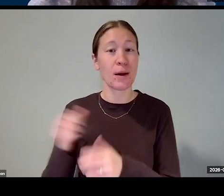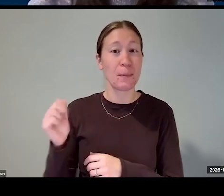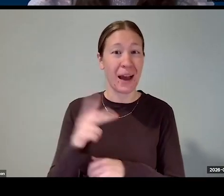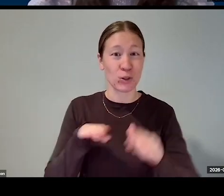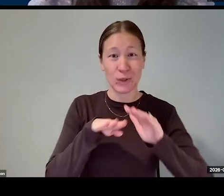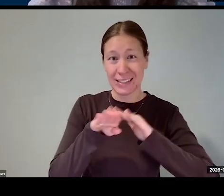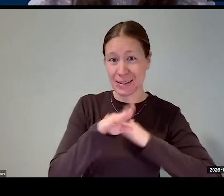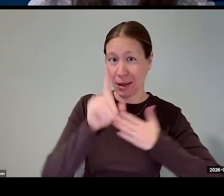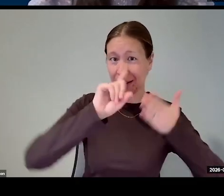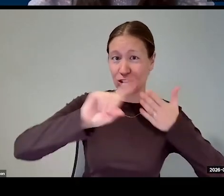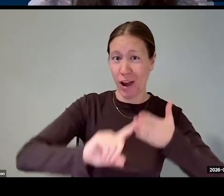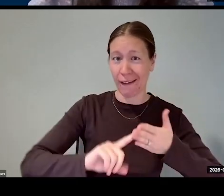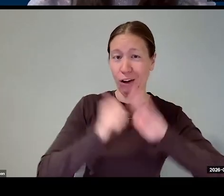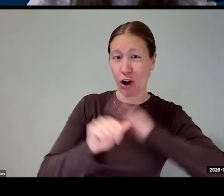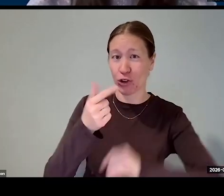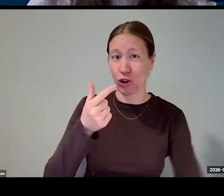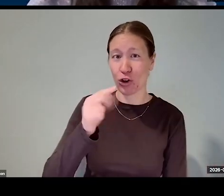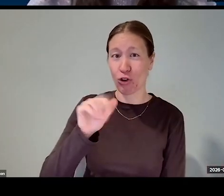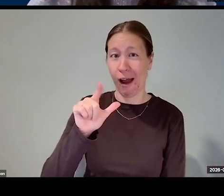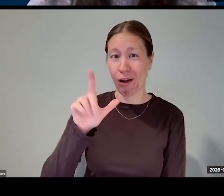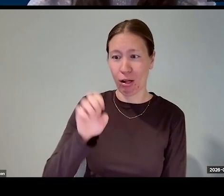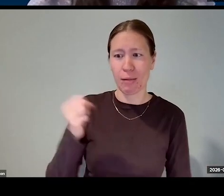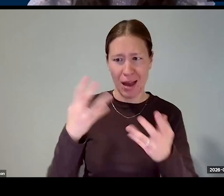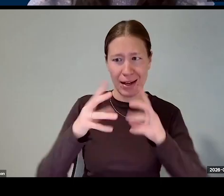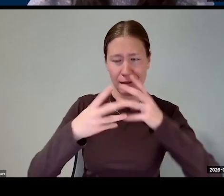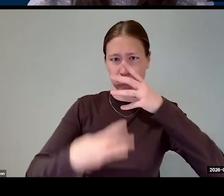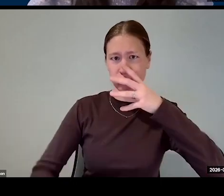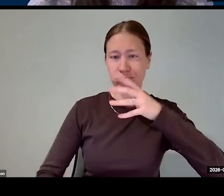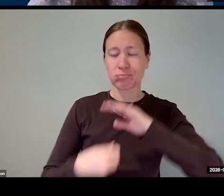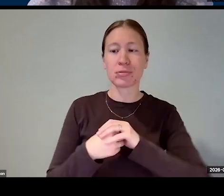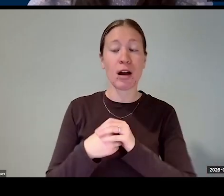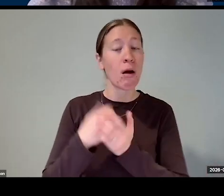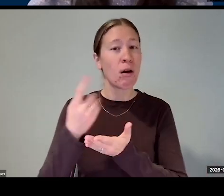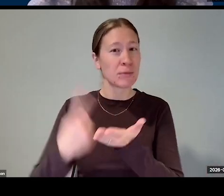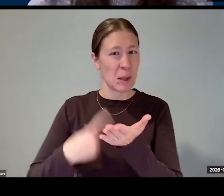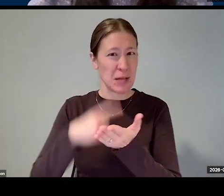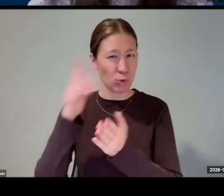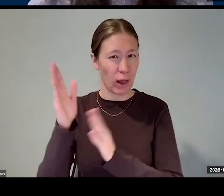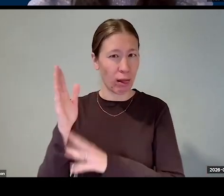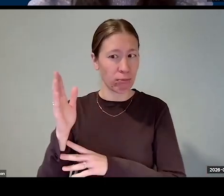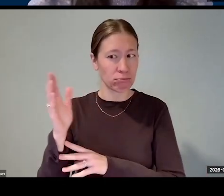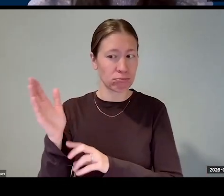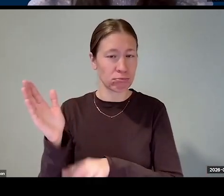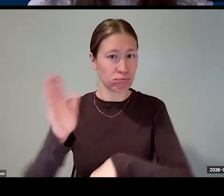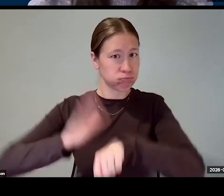of other things that Grackle checks for. You'll notice that some of them get flagged as actual issues in red,